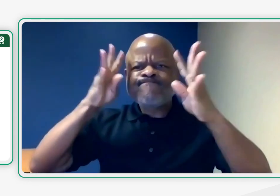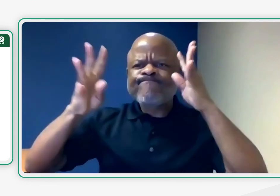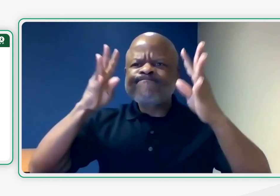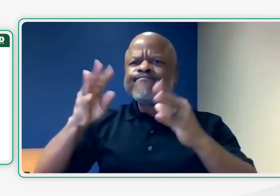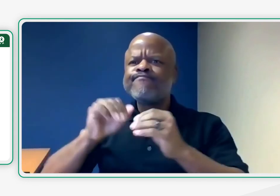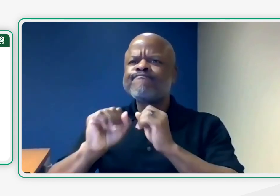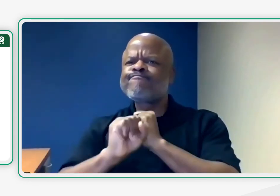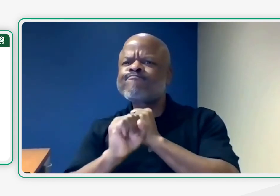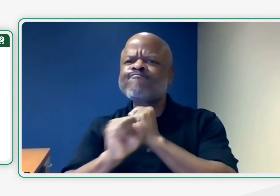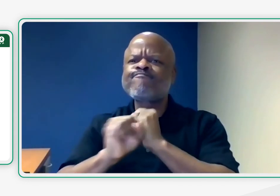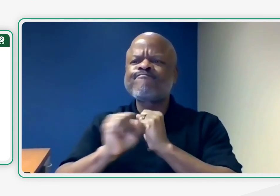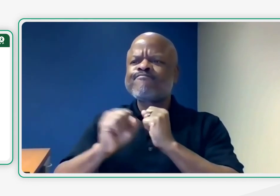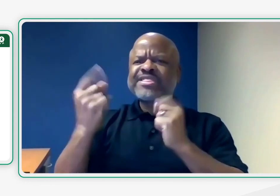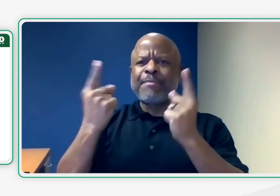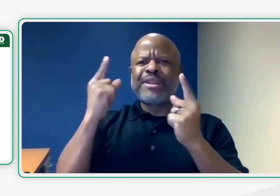There is a young man . . . or, a couple of young men